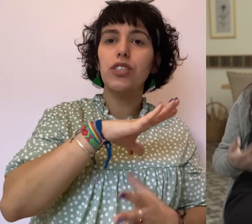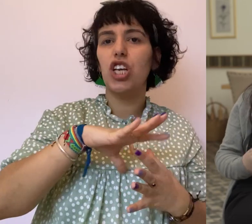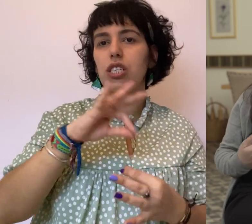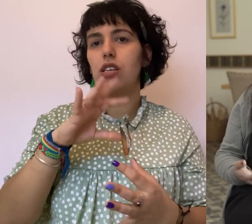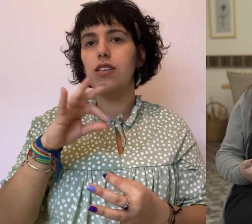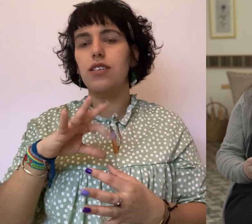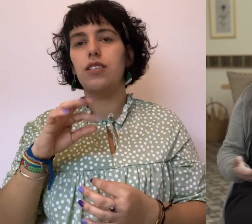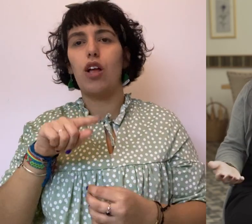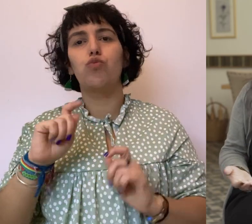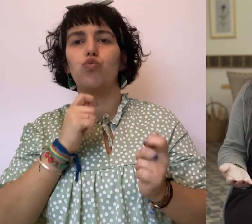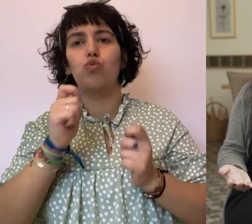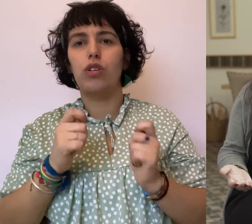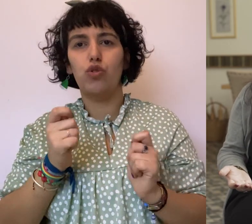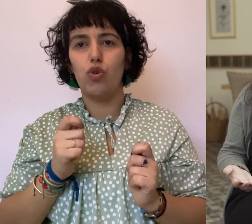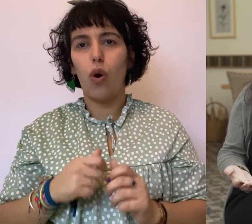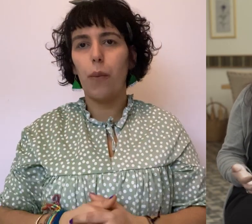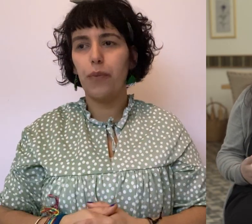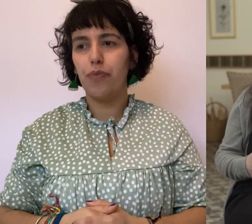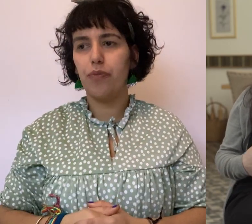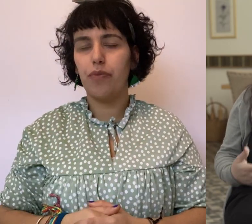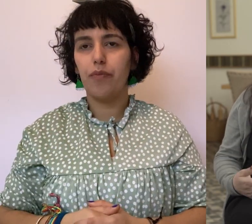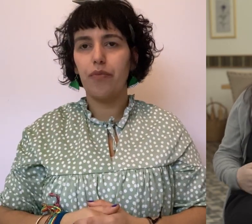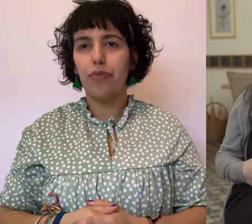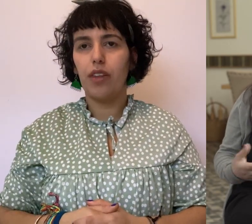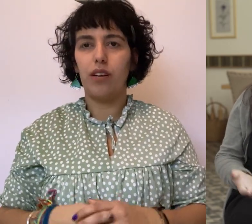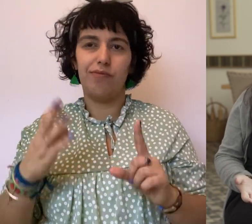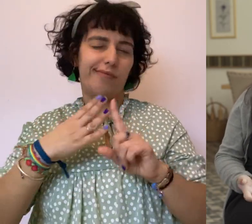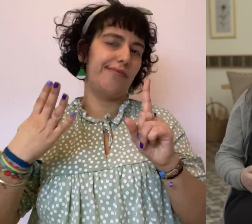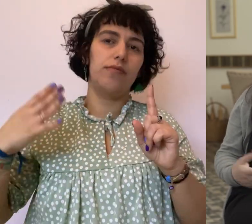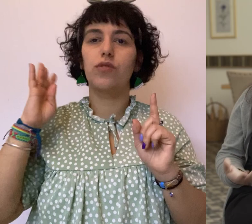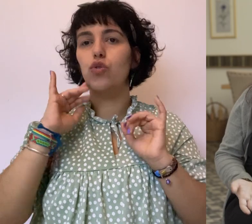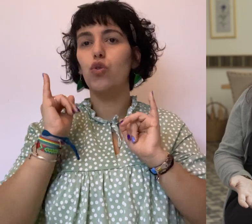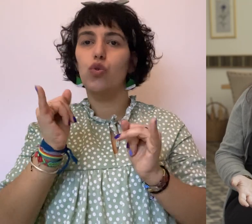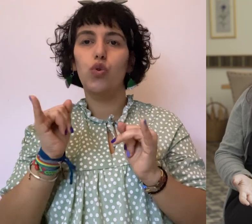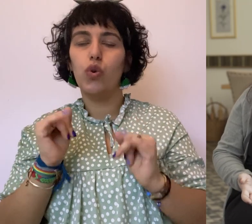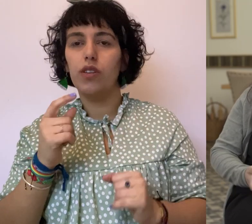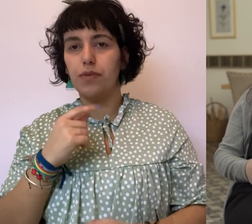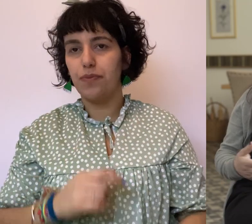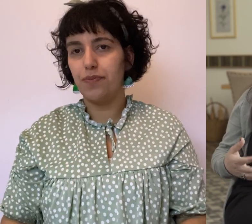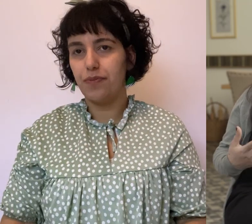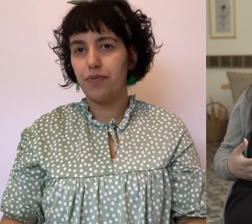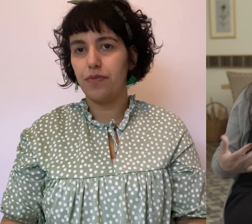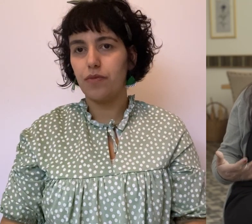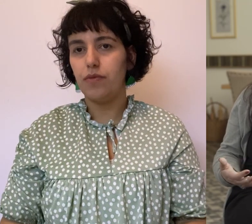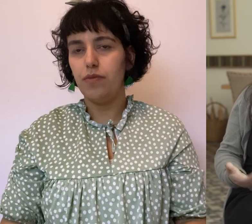It's about perception management. Getting more visible, the more encouraged, to understand it is about self-esteem,